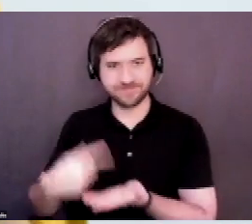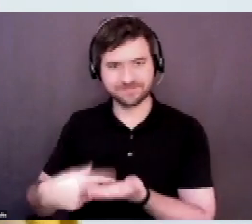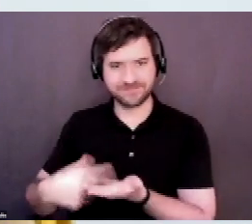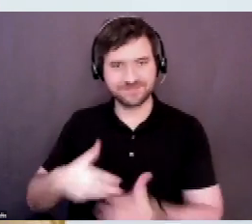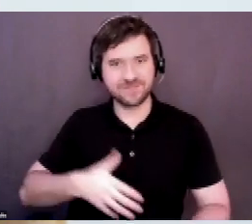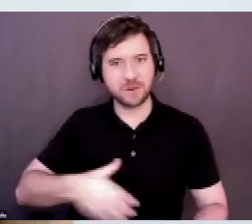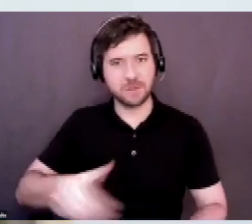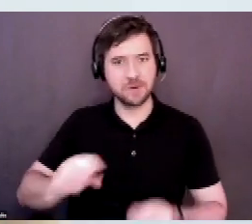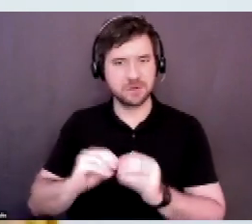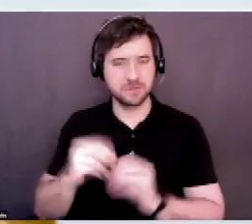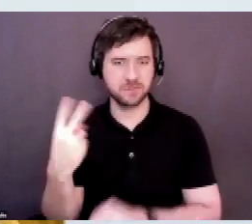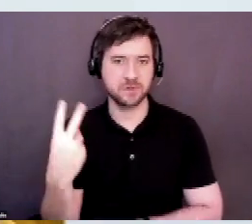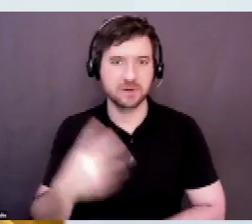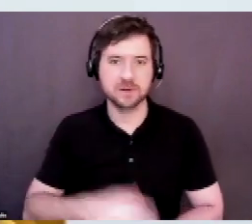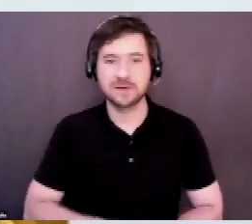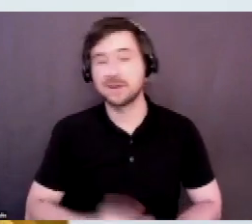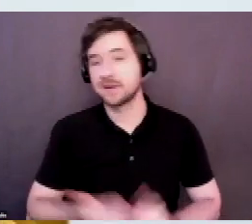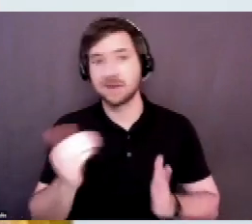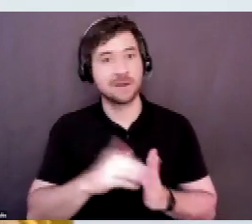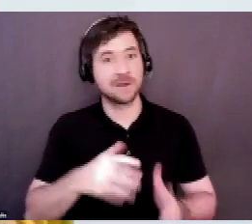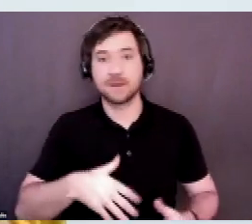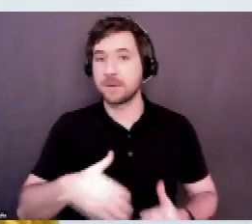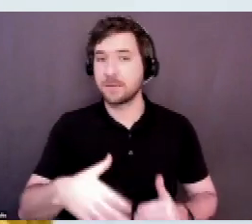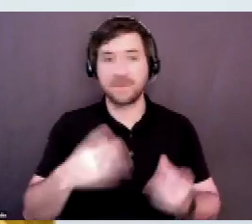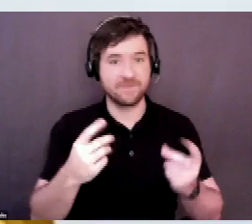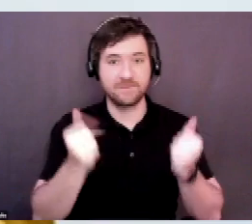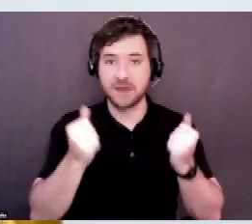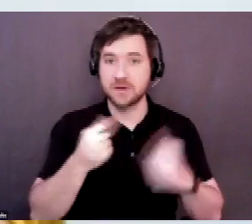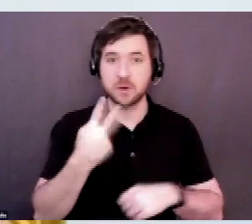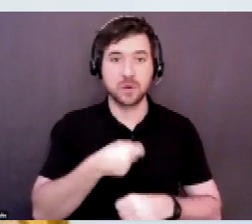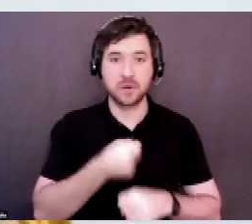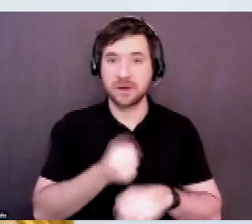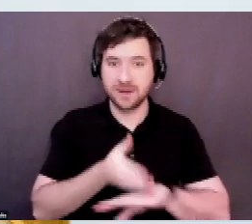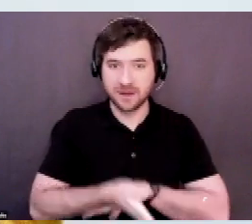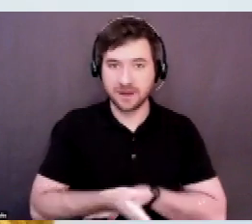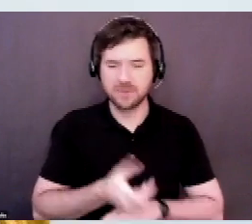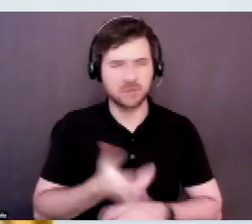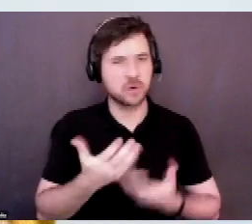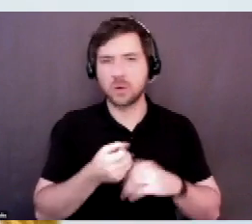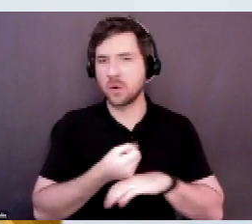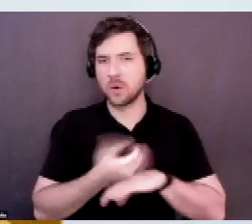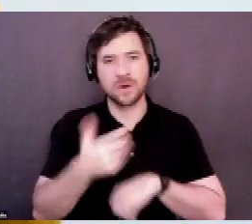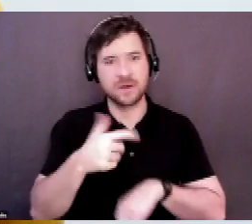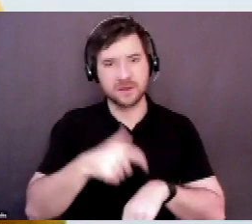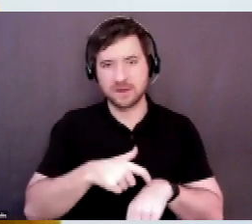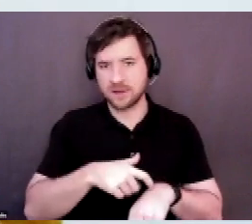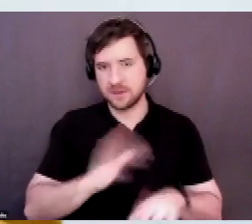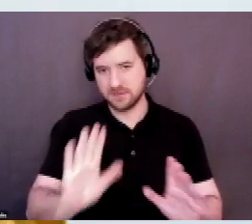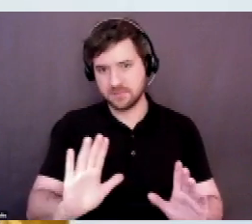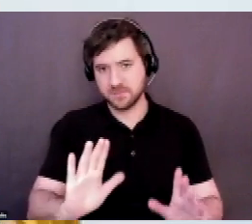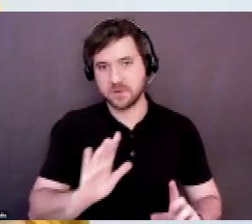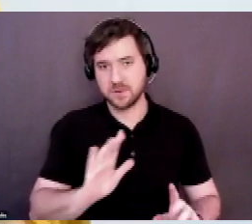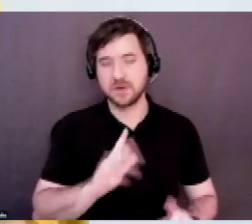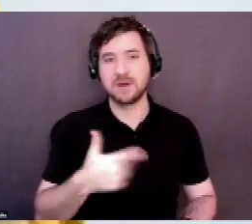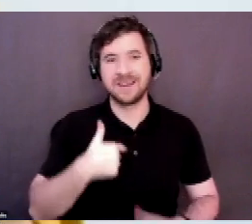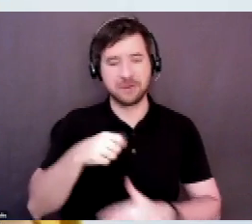Again, we got pregnant pretty quick, two years after. We didn't want to waste any time. So by the time I delivered two, I was 40.